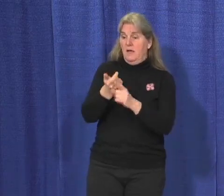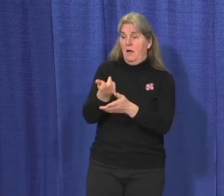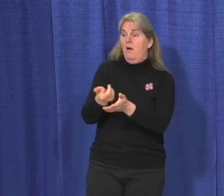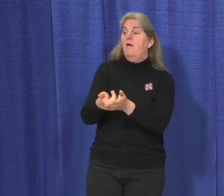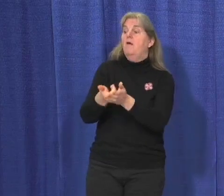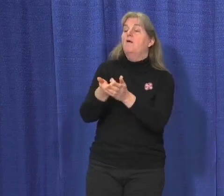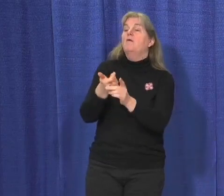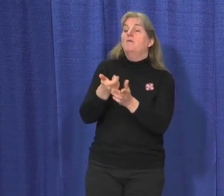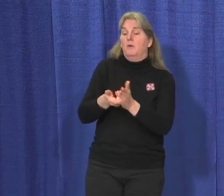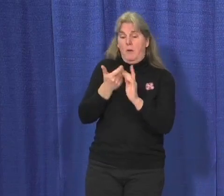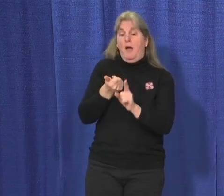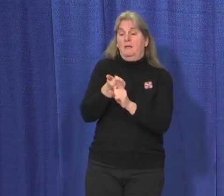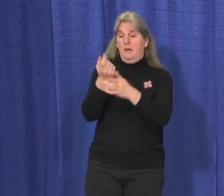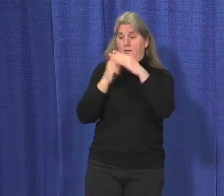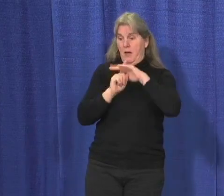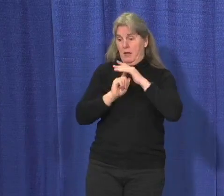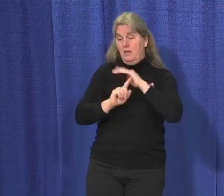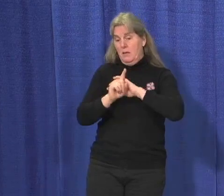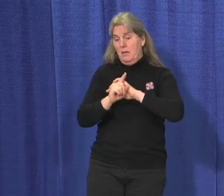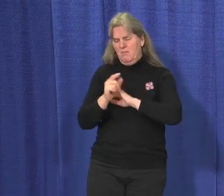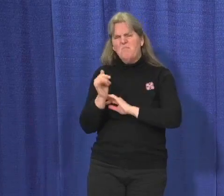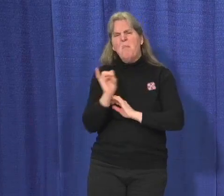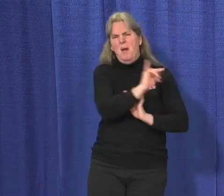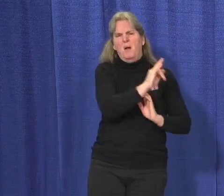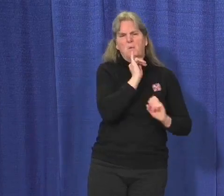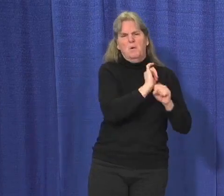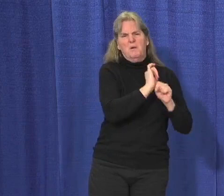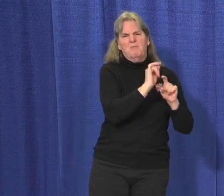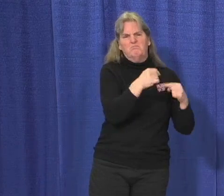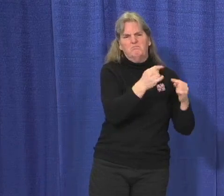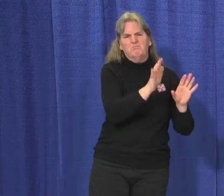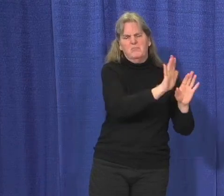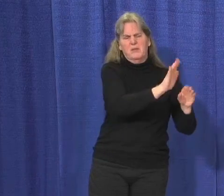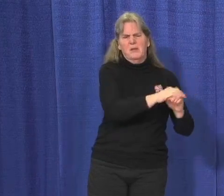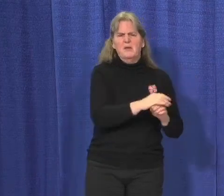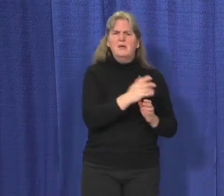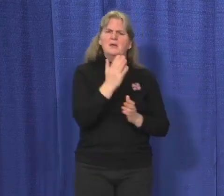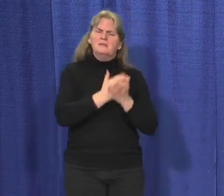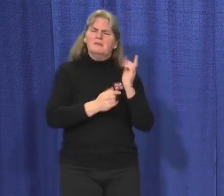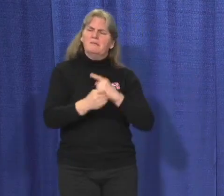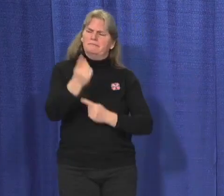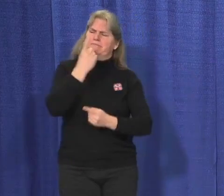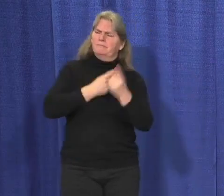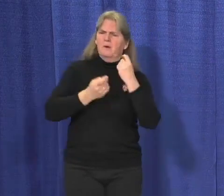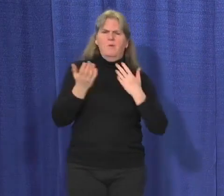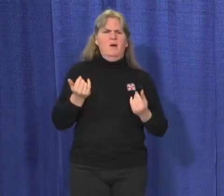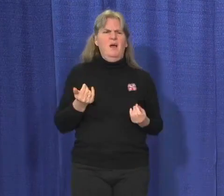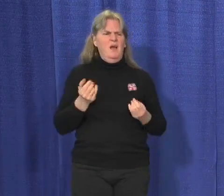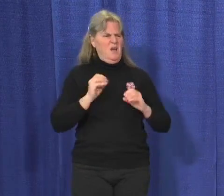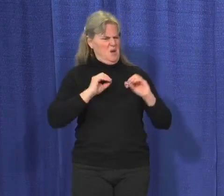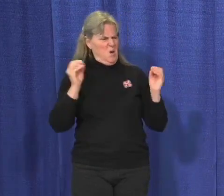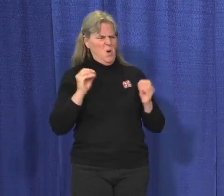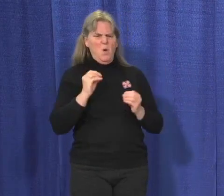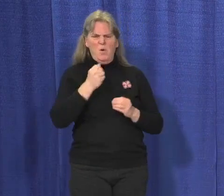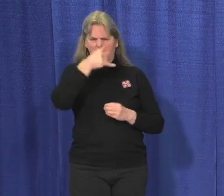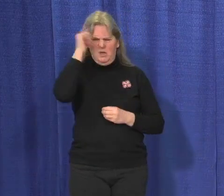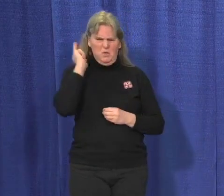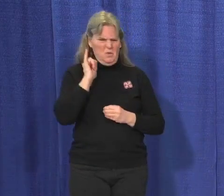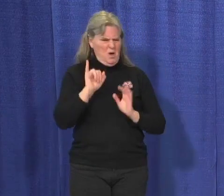self isolate have been instructed to resume their regular activities. People have asked why we would